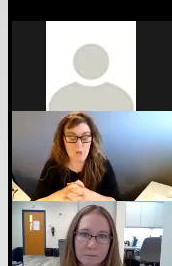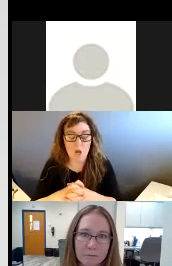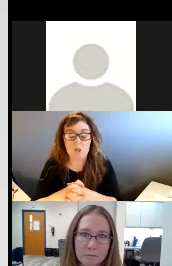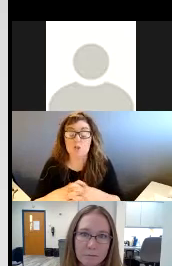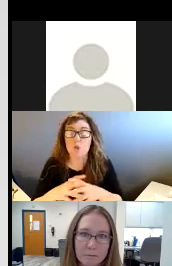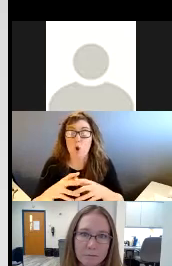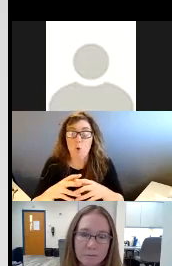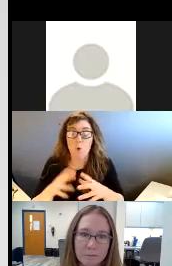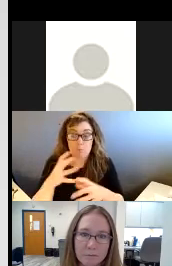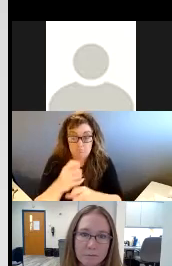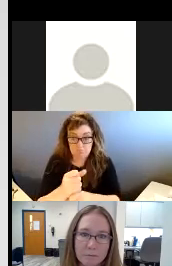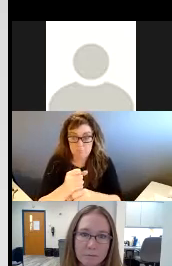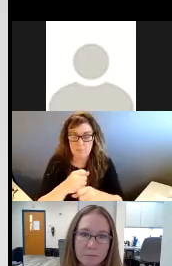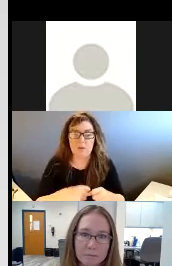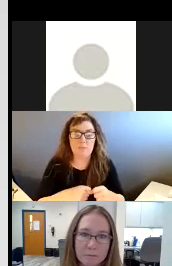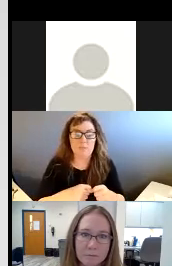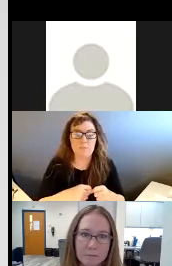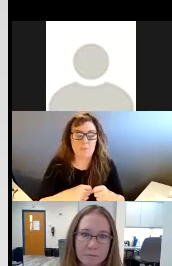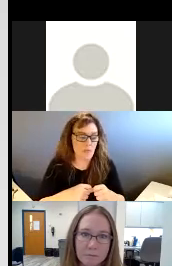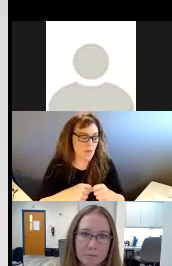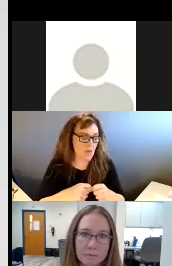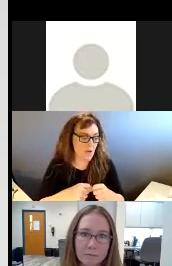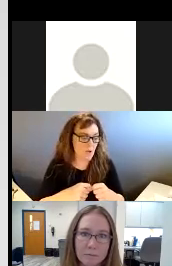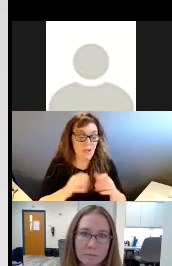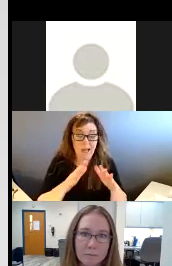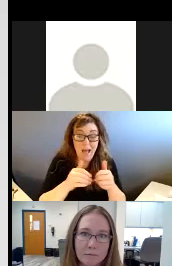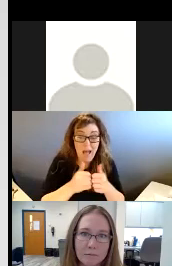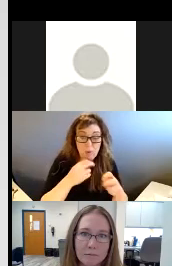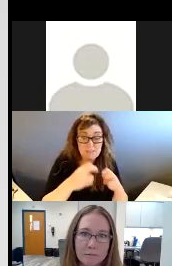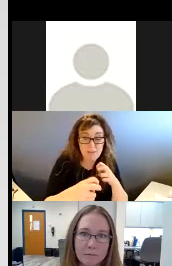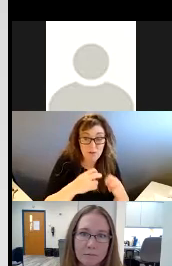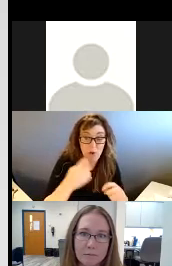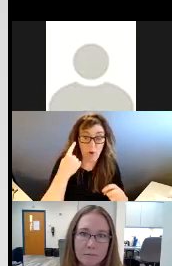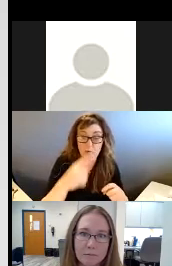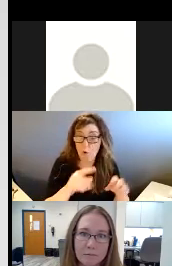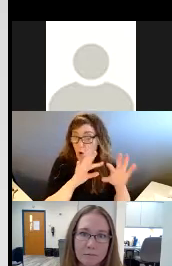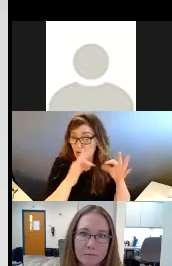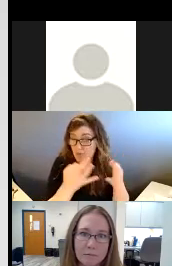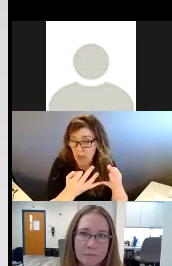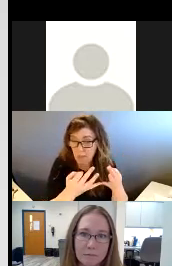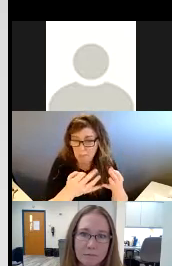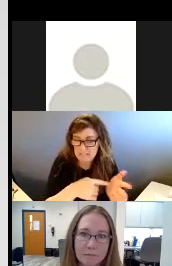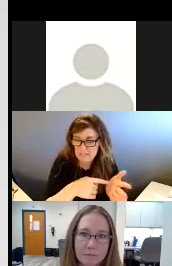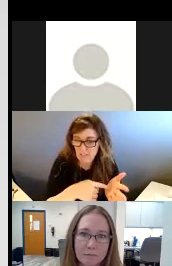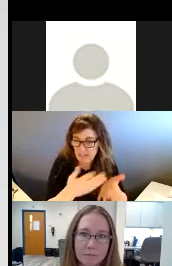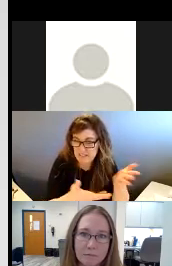BEGINNING, SOME OF YOU HAVE QUESTIONS ABOUT HOW DIFFICULT IT IS FOR FAMILIES. WE DO OFFER HANDOUTS AND INSTRUCTIONS -- PRIOR